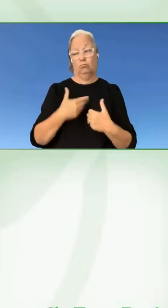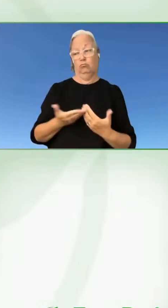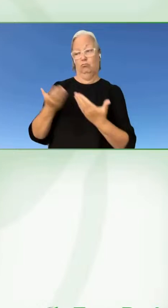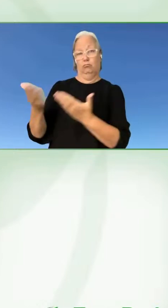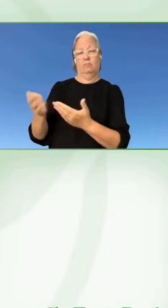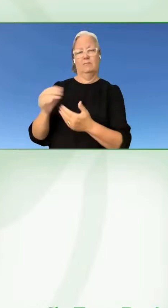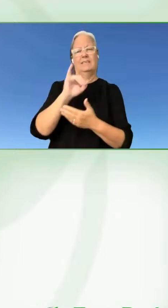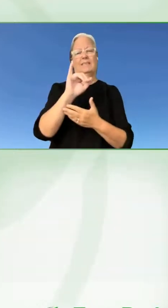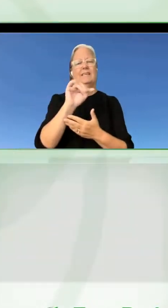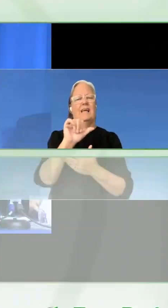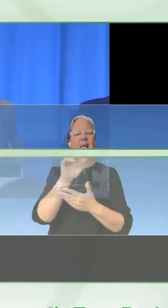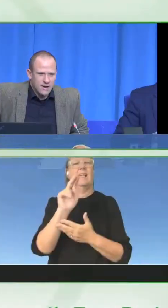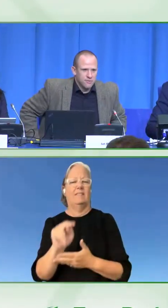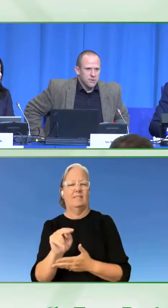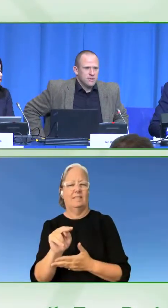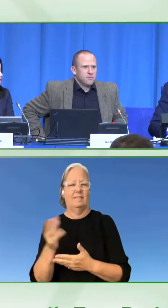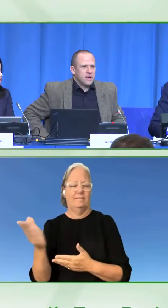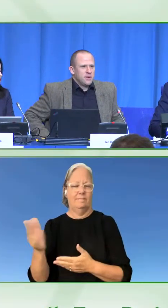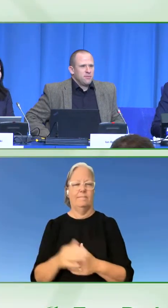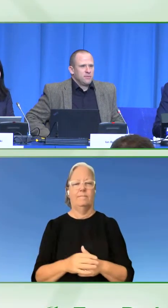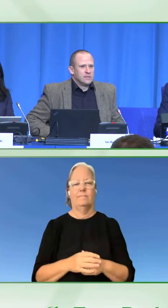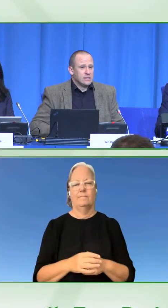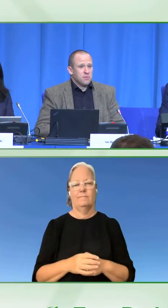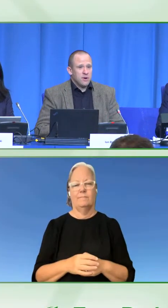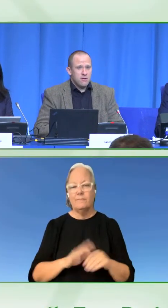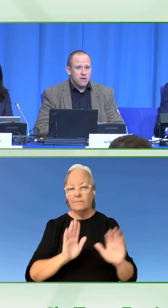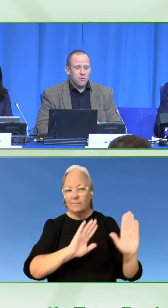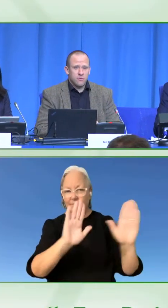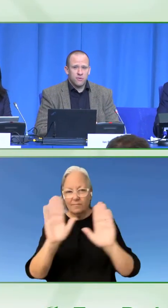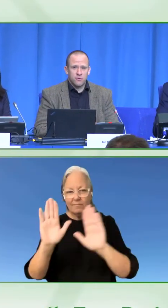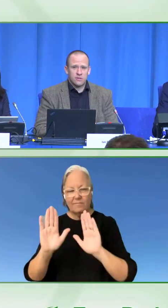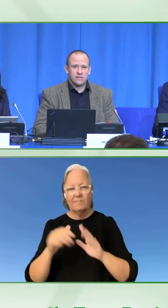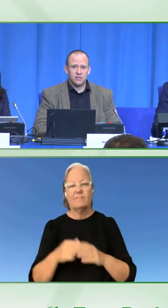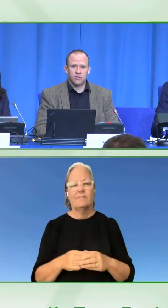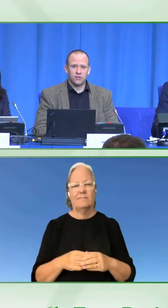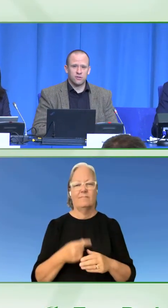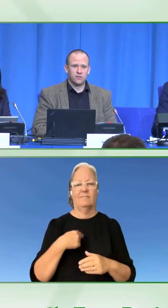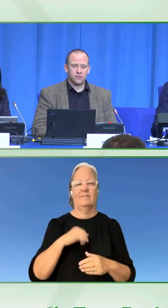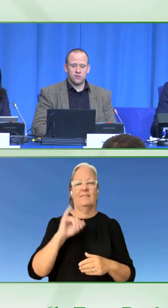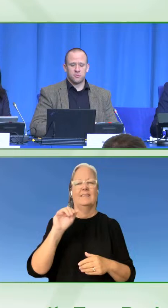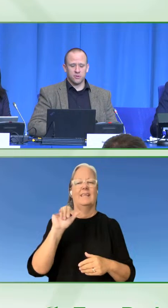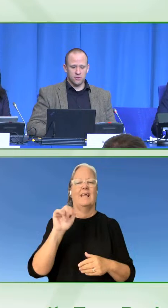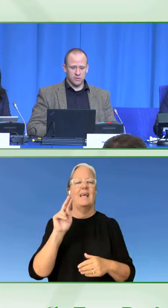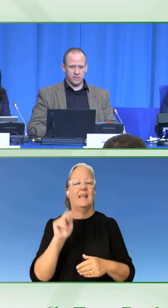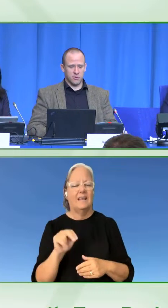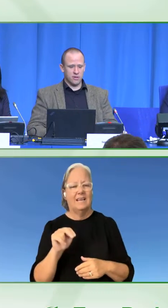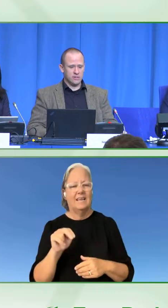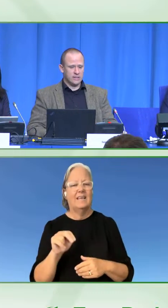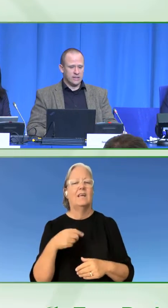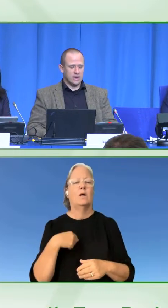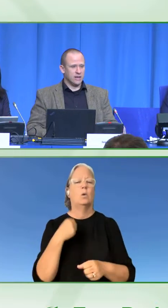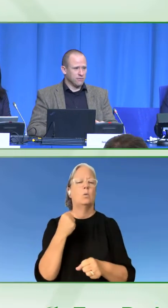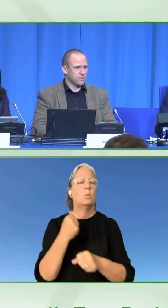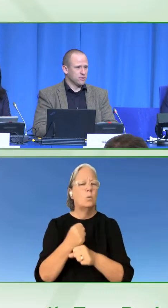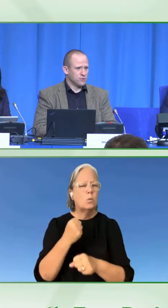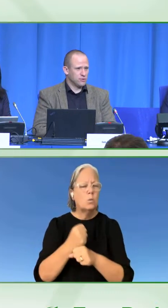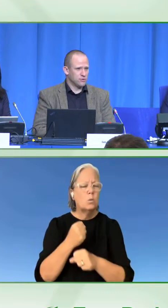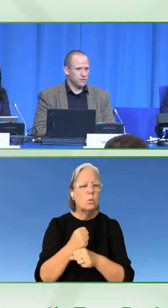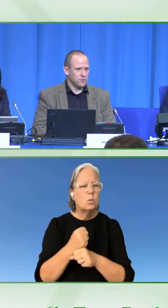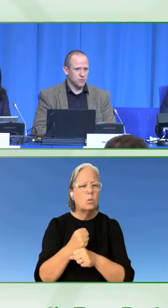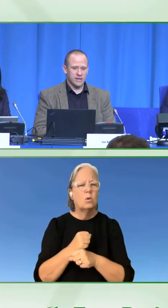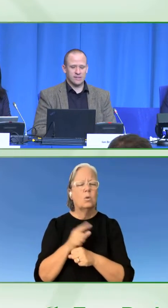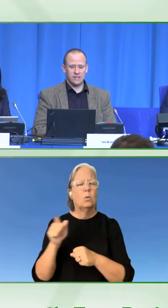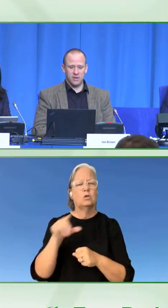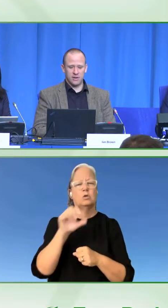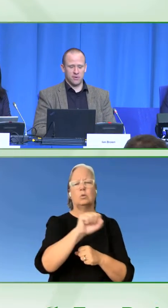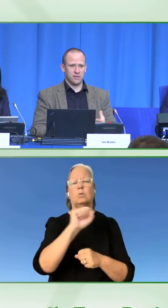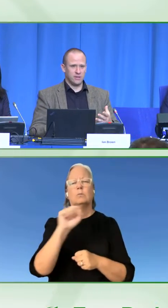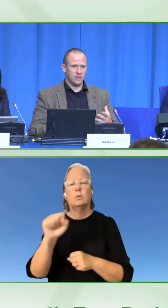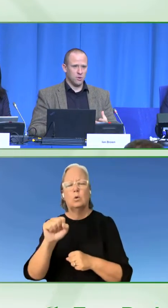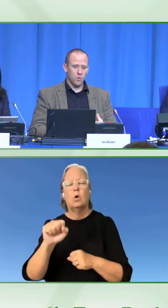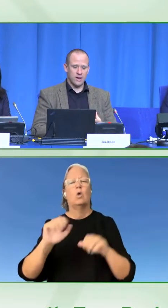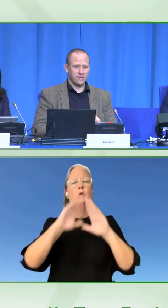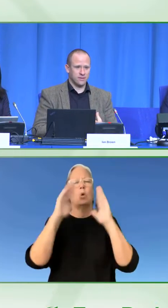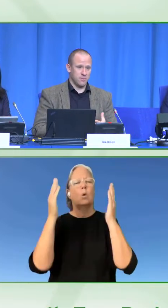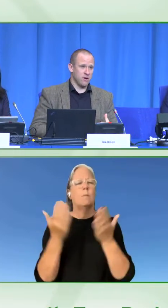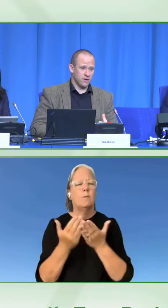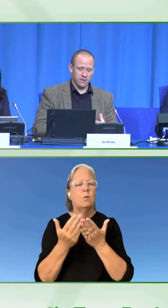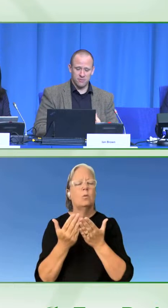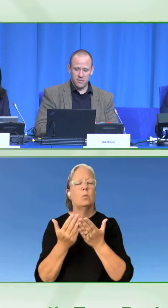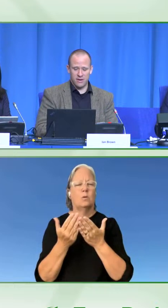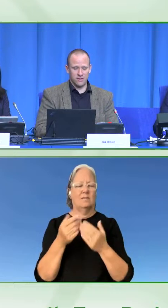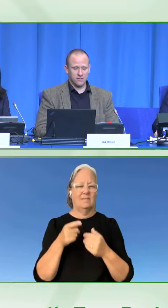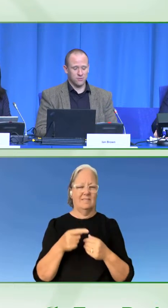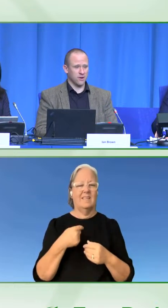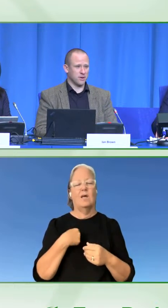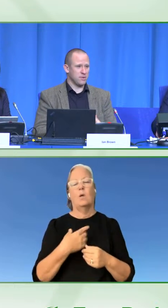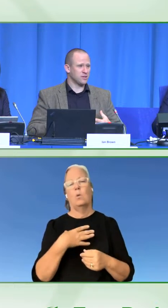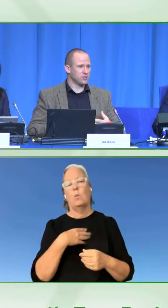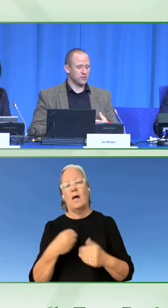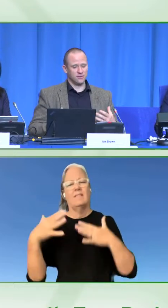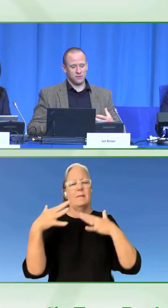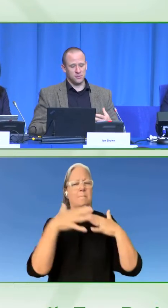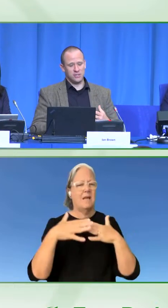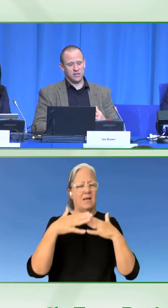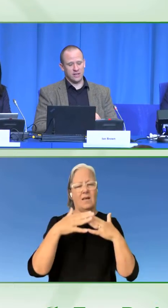The contest is also being held this year and we look forward to seeing more ideas on mobility